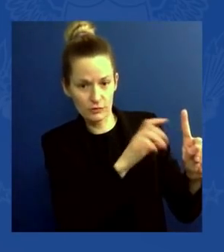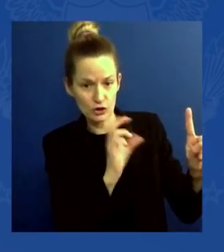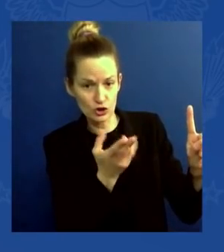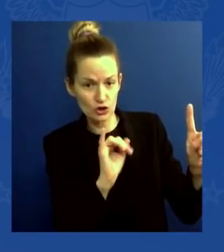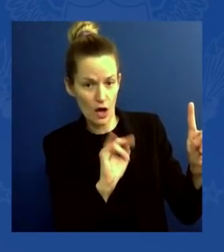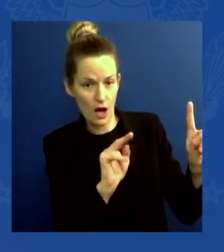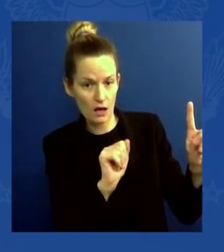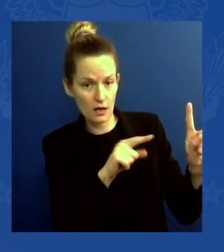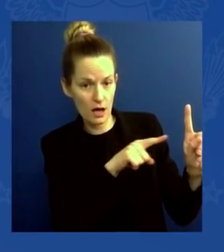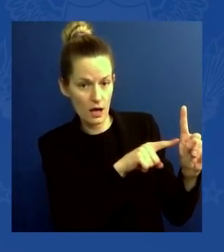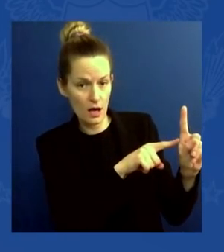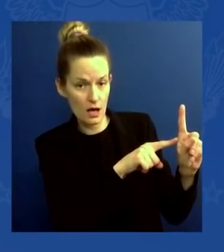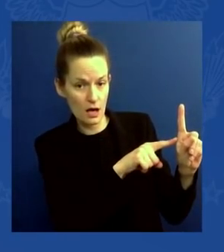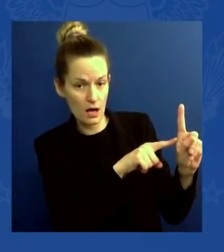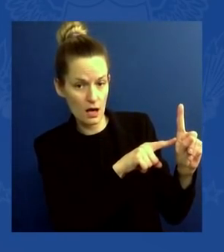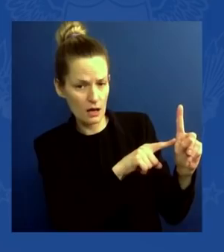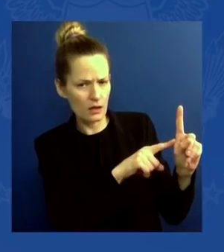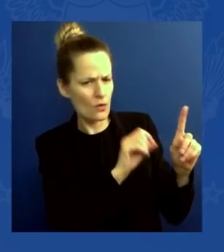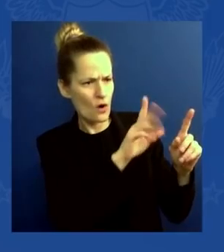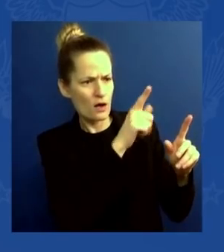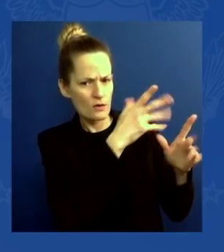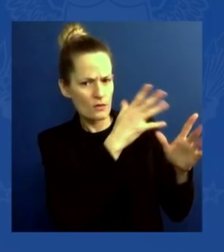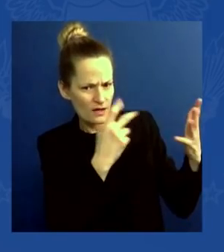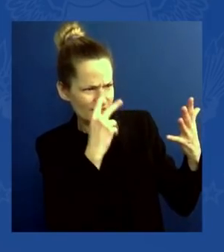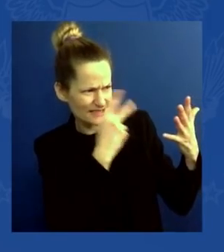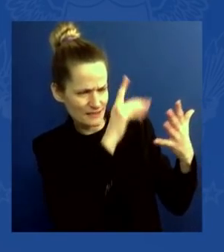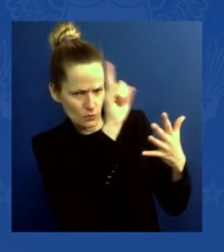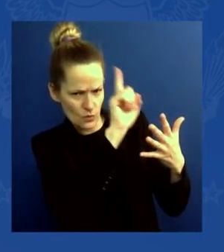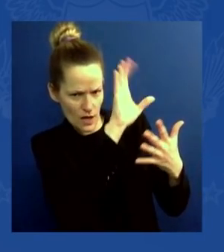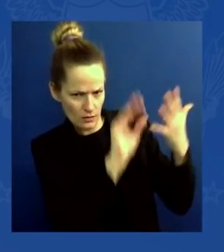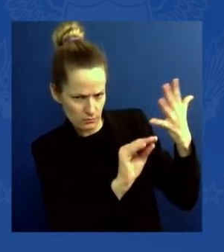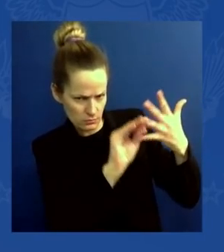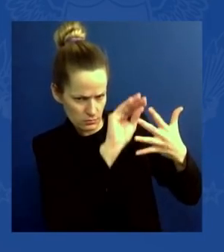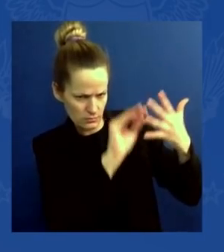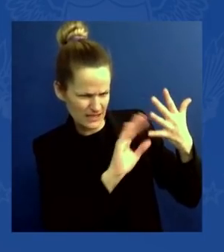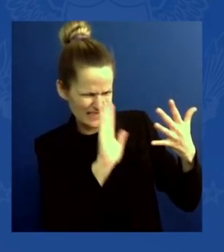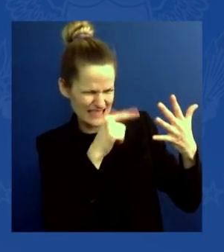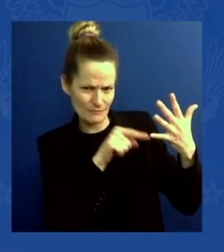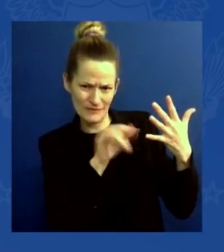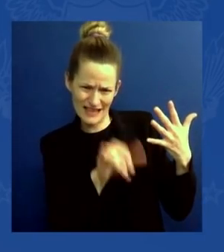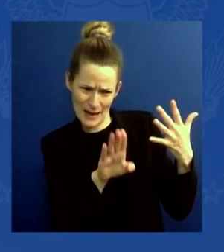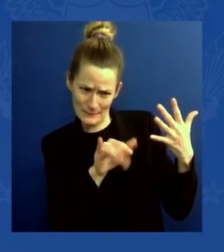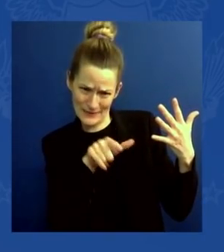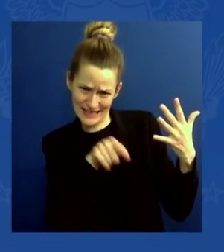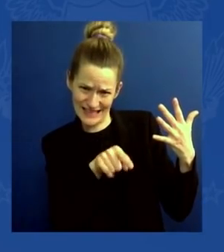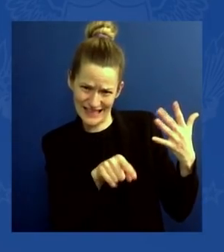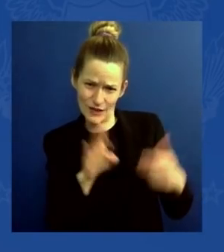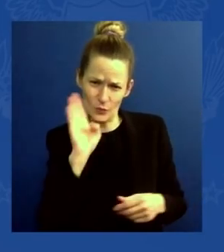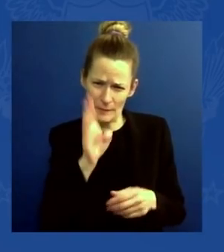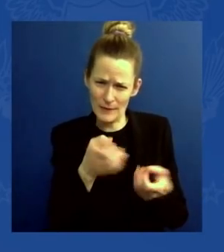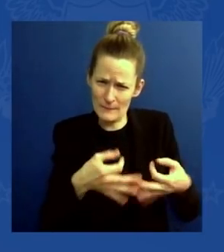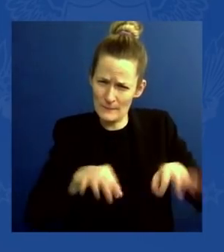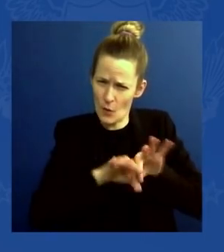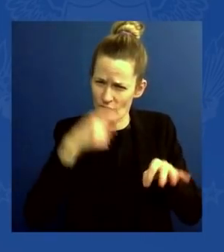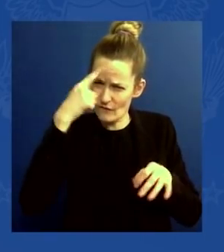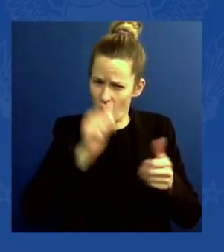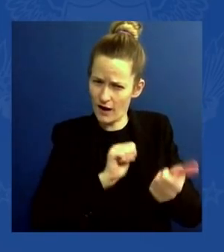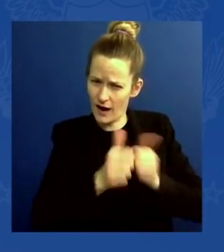So I was wondering if you would talk a little bit about that. And then also tell us how you're feeling right now about the Iran deal,